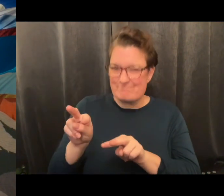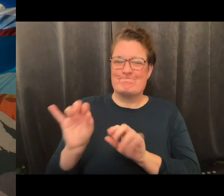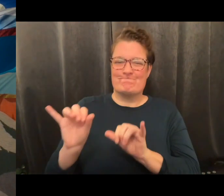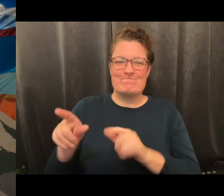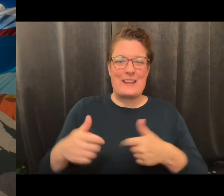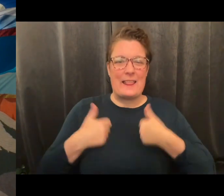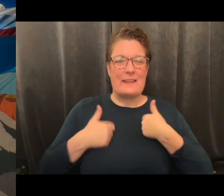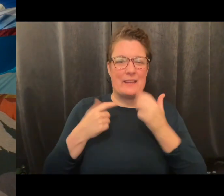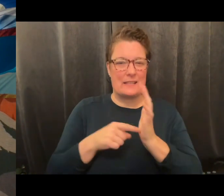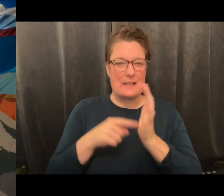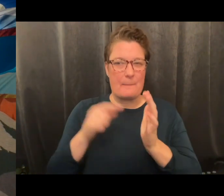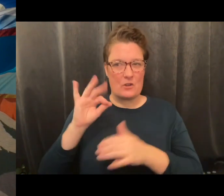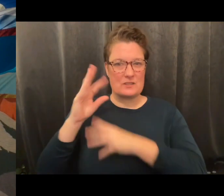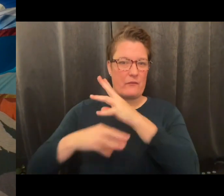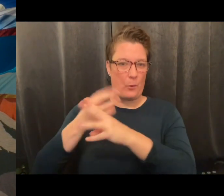We call it This Way to Olam HaBa.